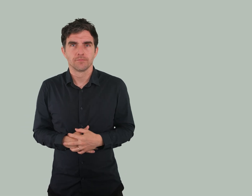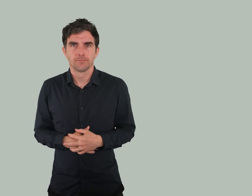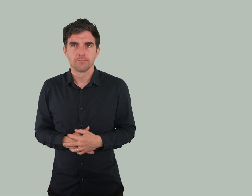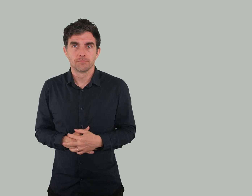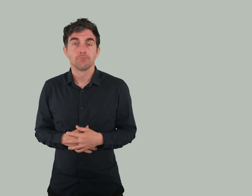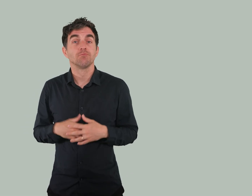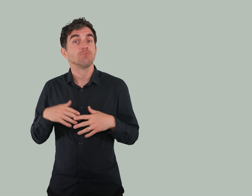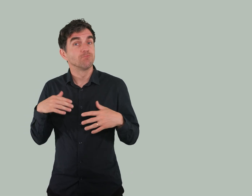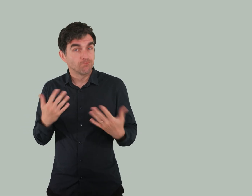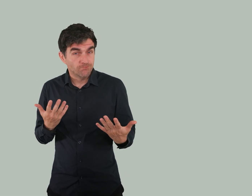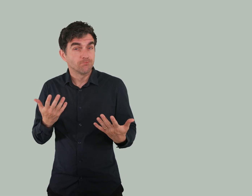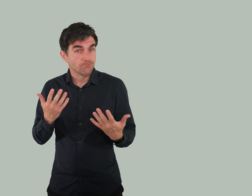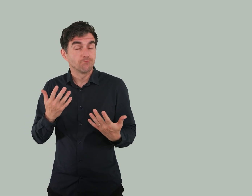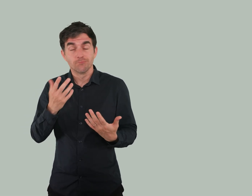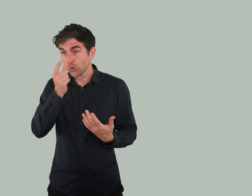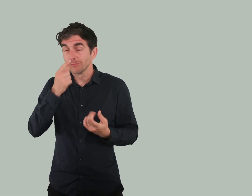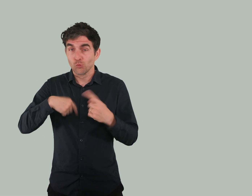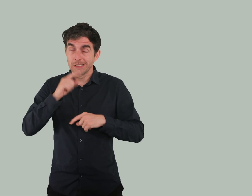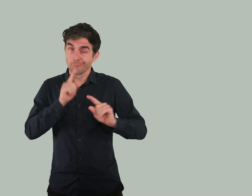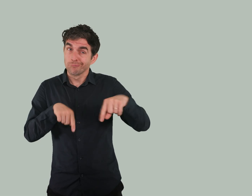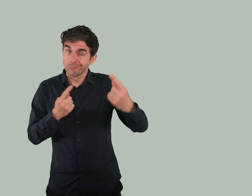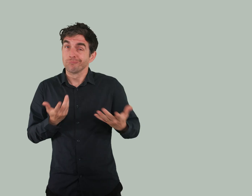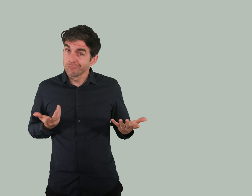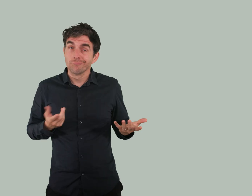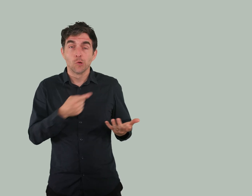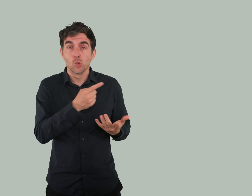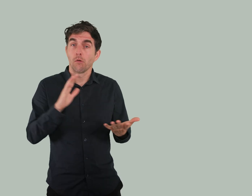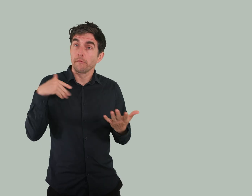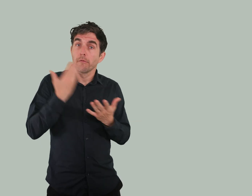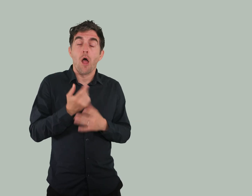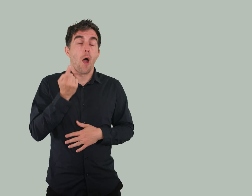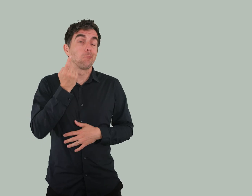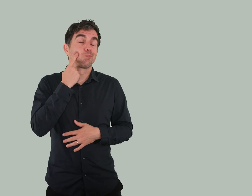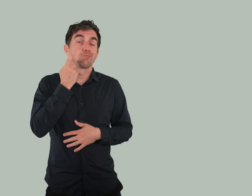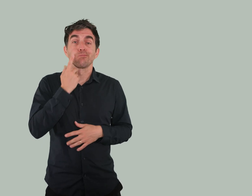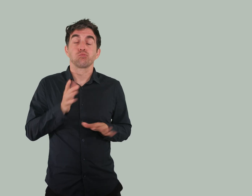283. Conversely, it could be argued that too many employers have been